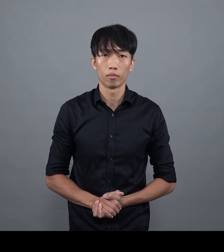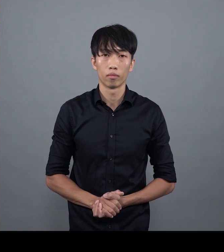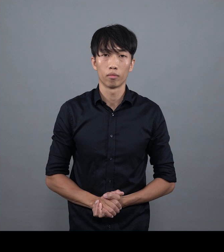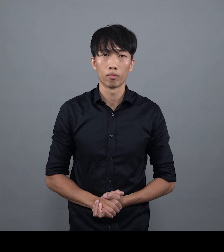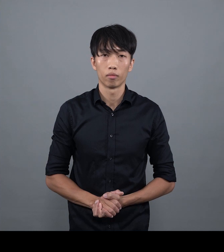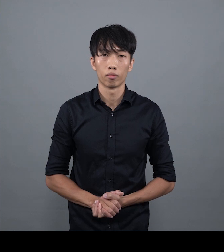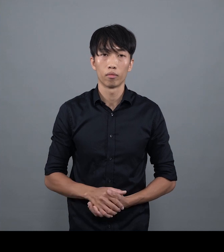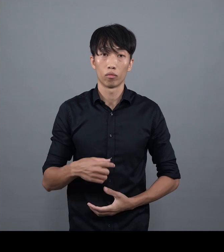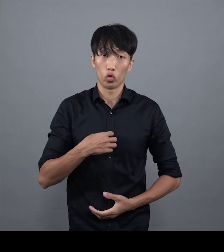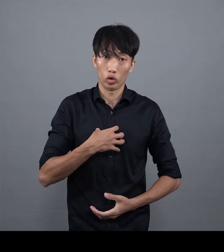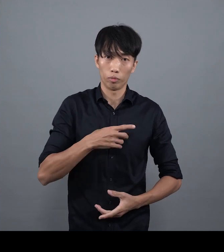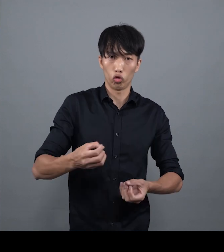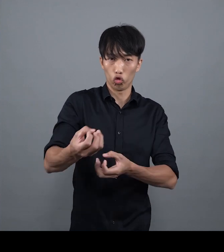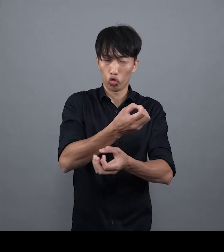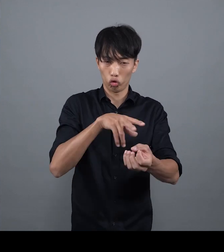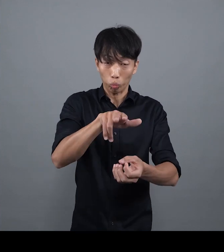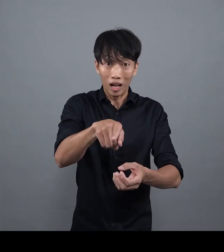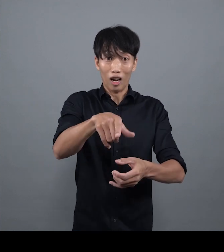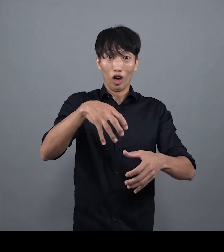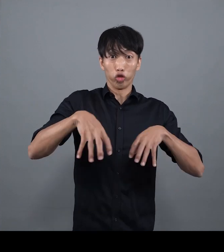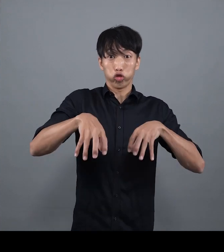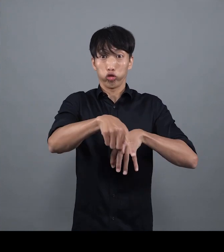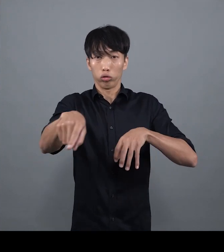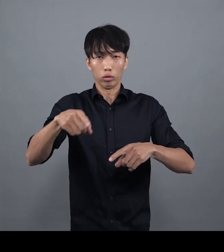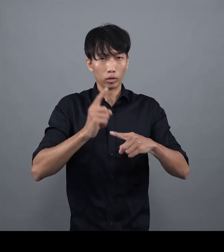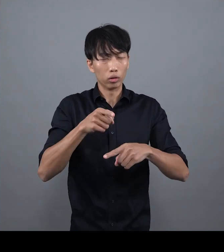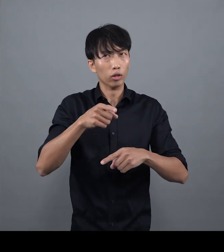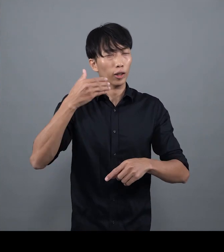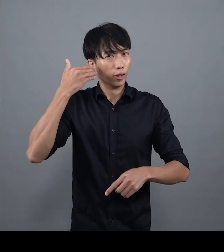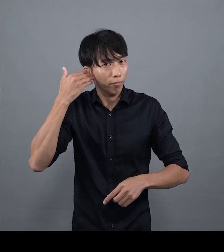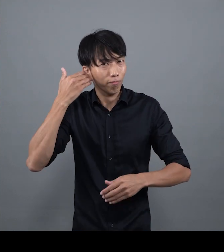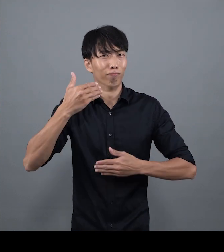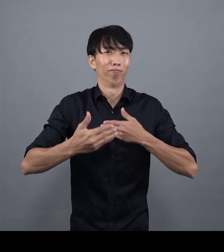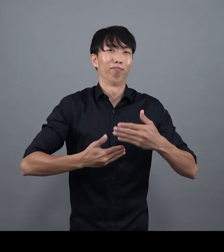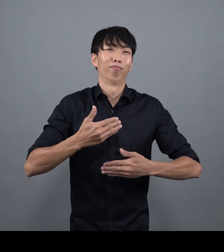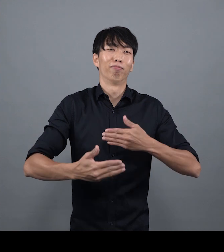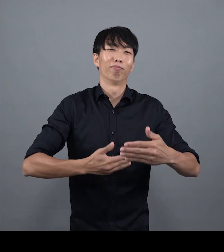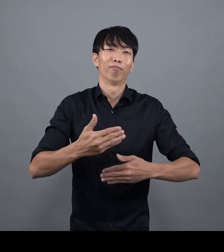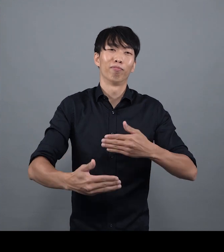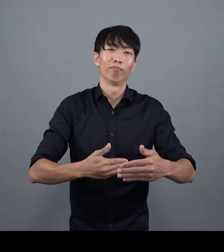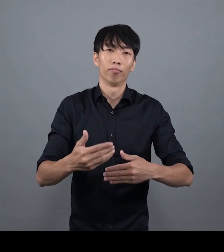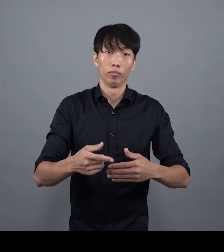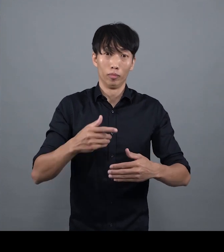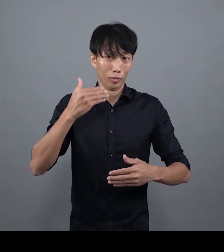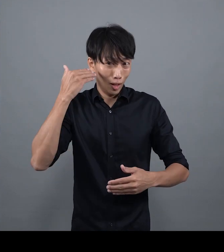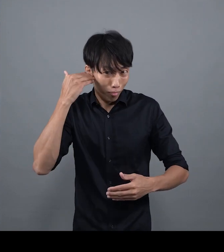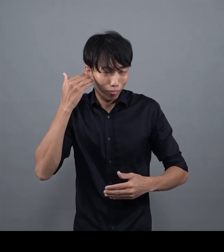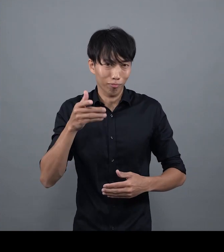To me, keeping animals in these gardens is actually a process of domestication It’s a domestication of a culture